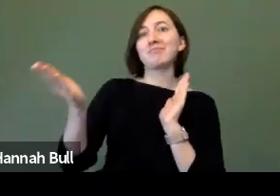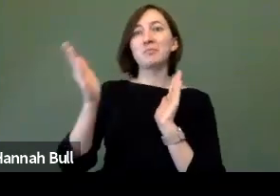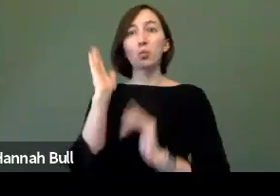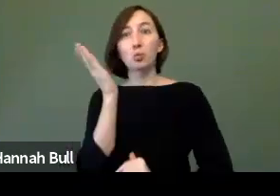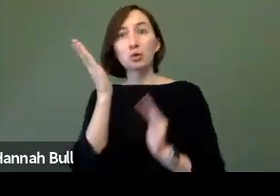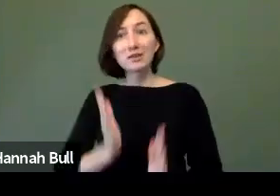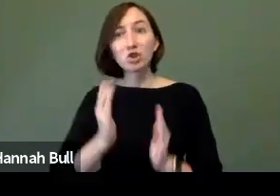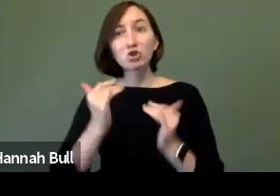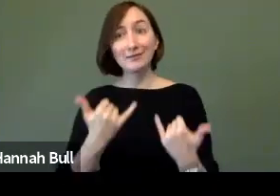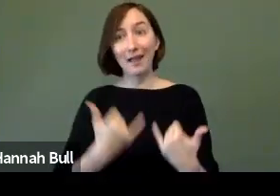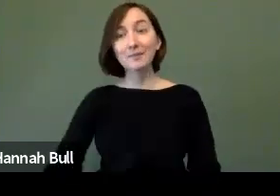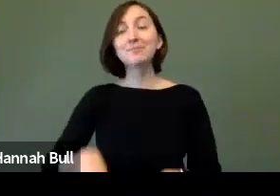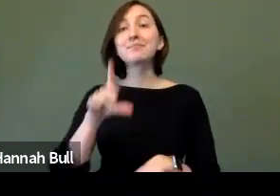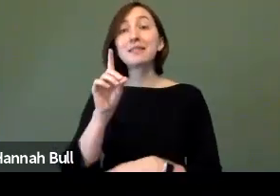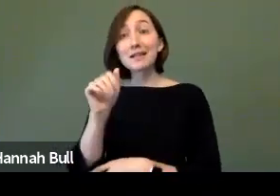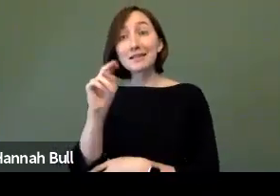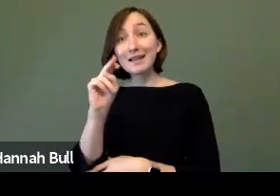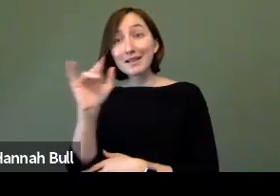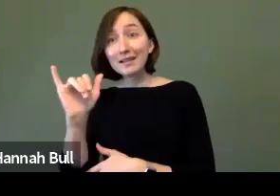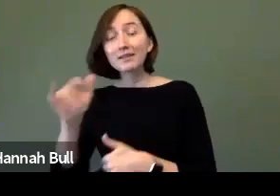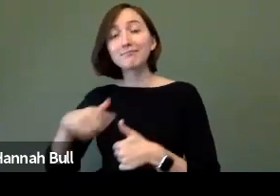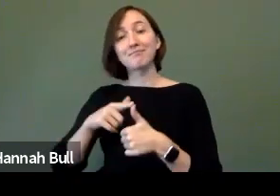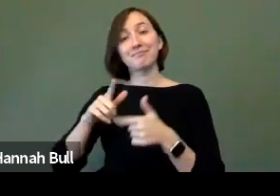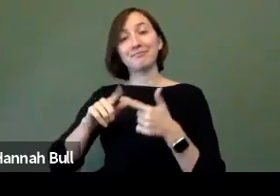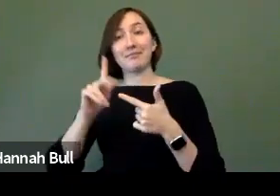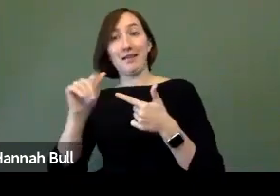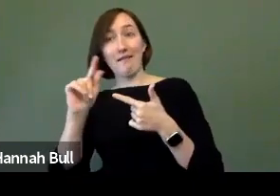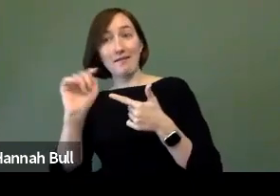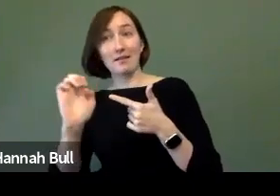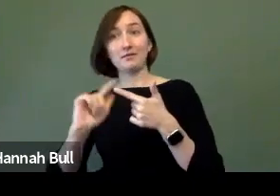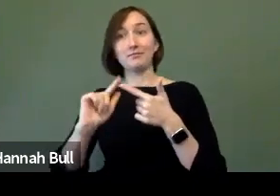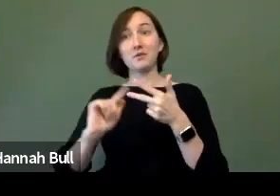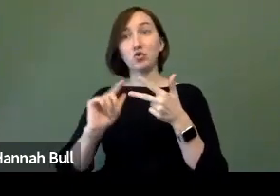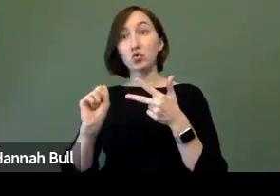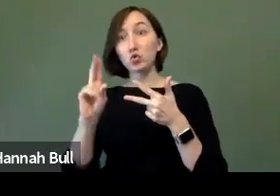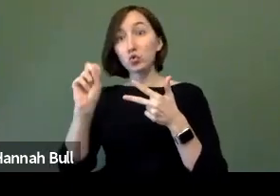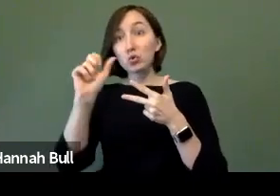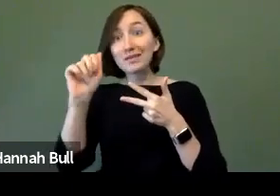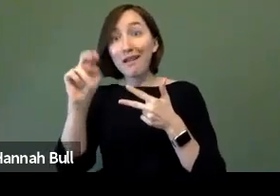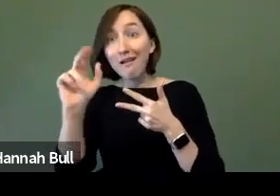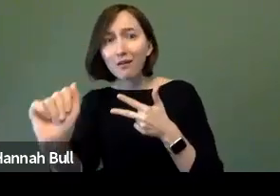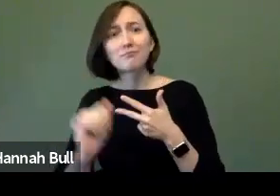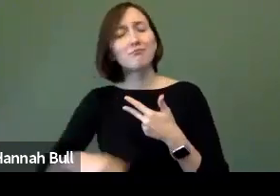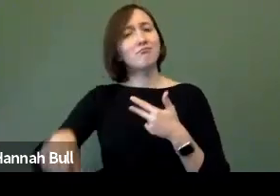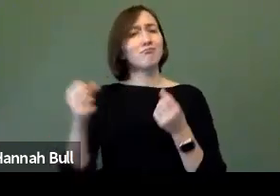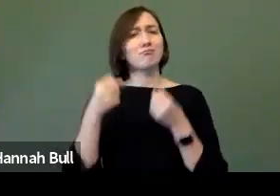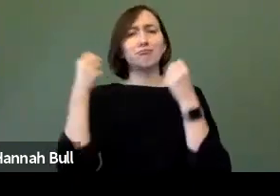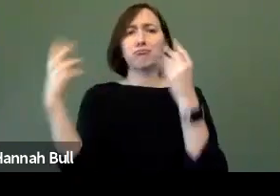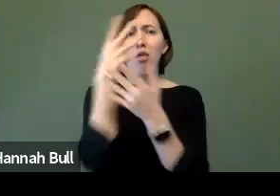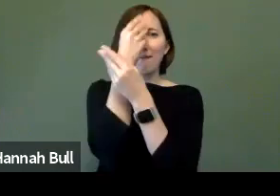Danny and Kate and Susanna for a wealth of information. I've been working with all of them for many years.